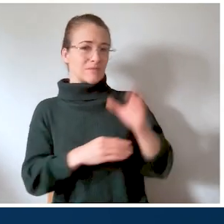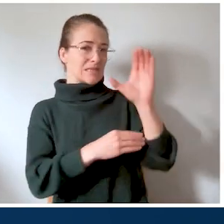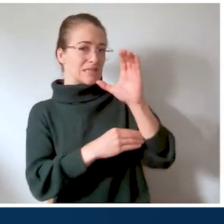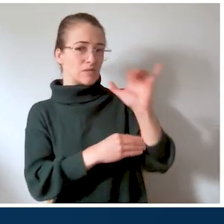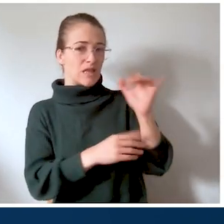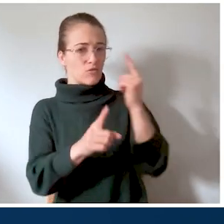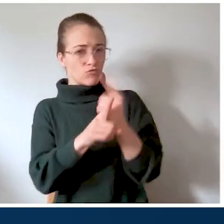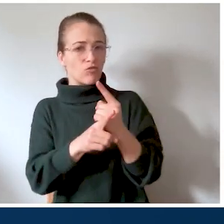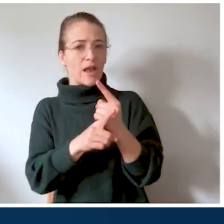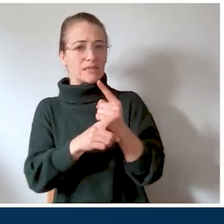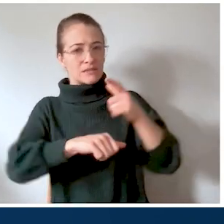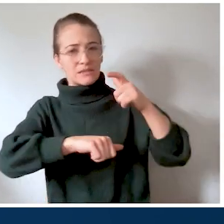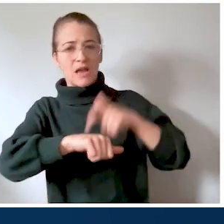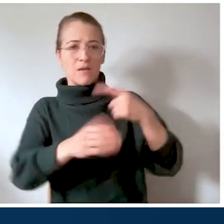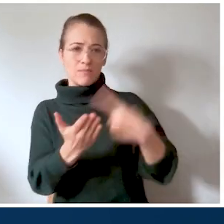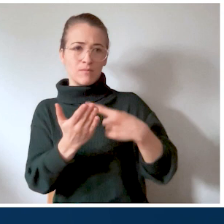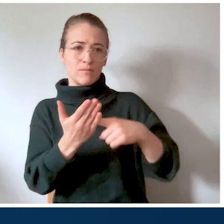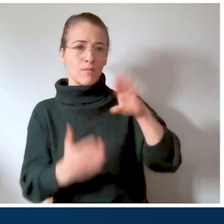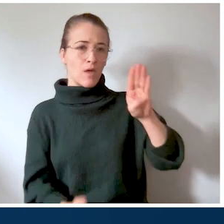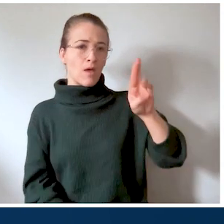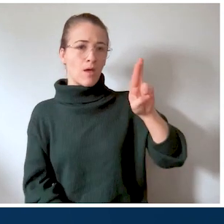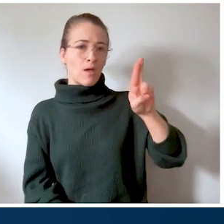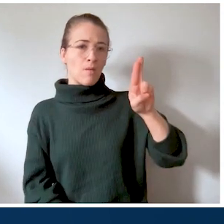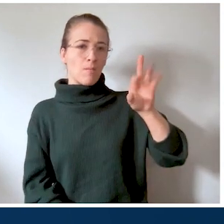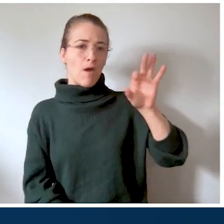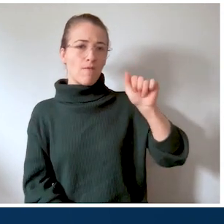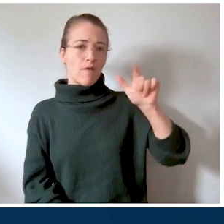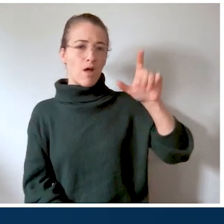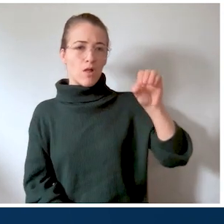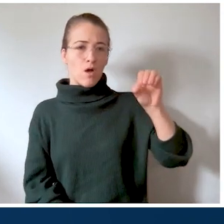to start to talk about the Buffalo storm. It was 50 inches of snow